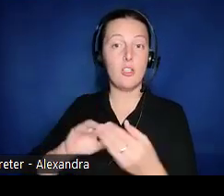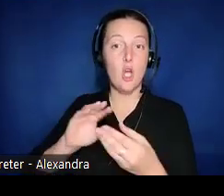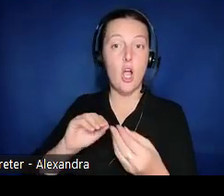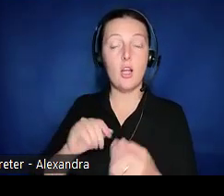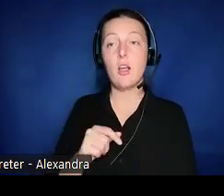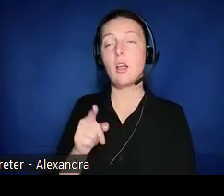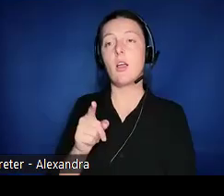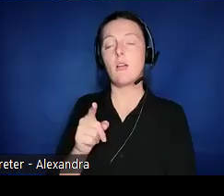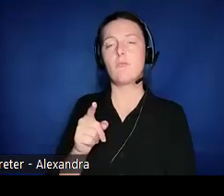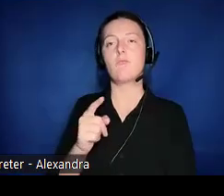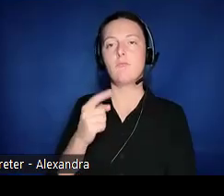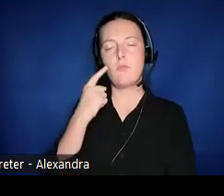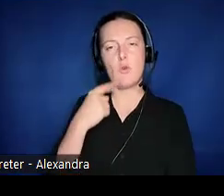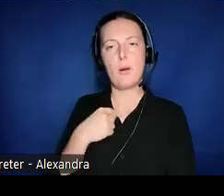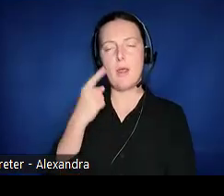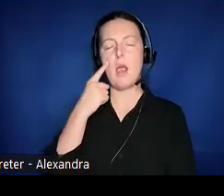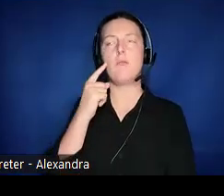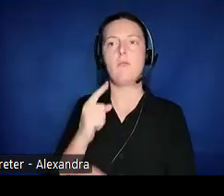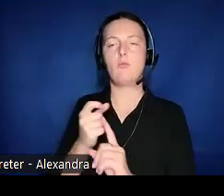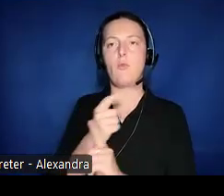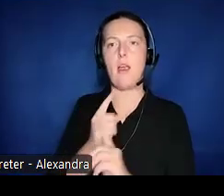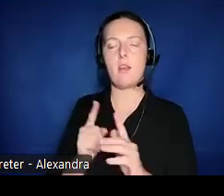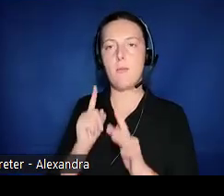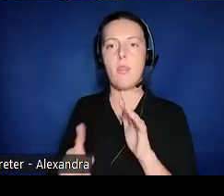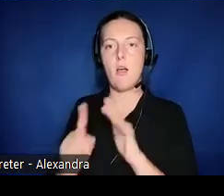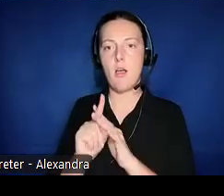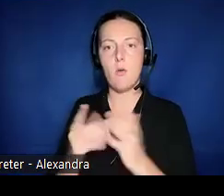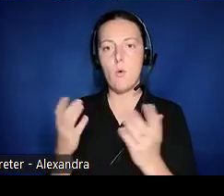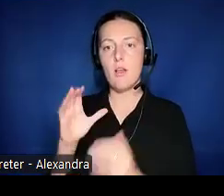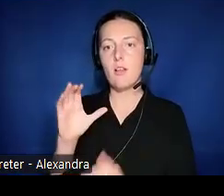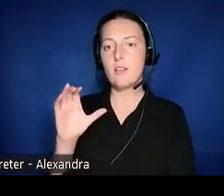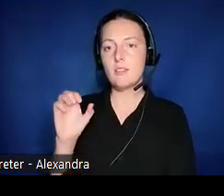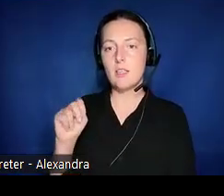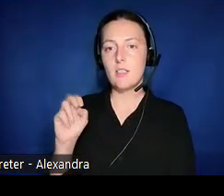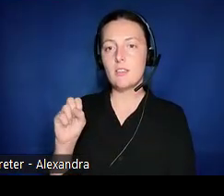thought that occurred to me that the census I think maybe the Roman Empire was conducting a